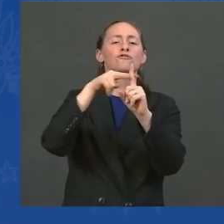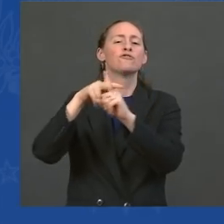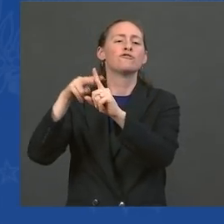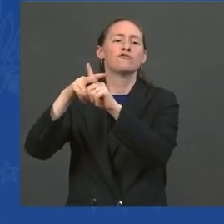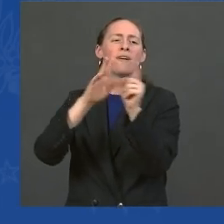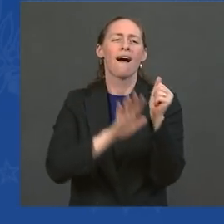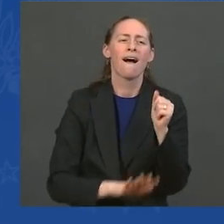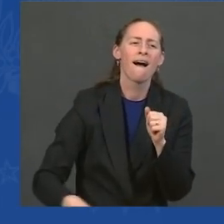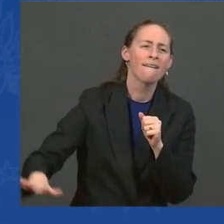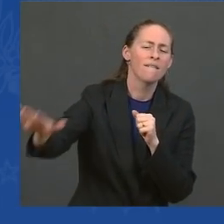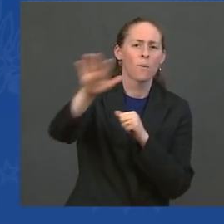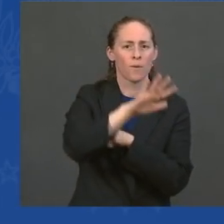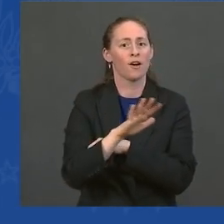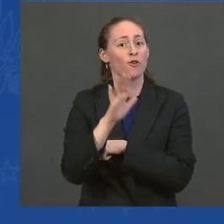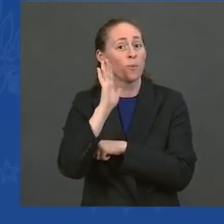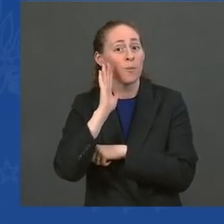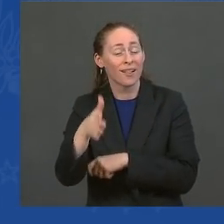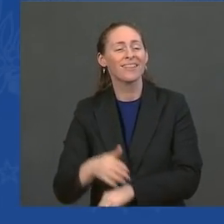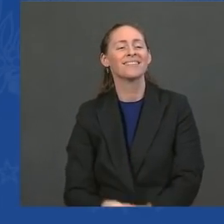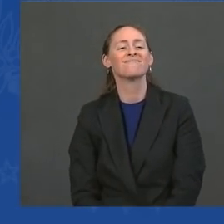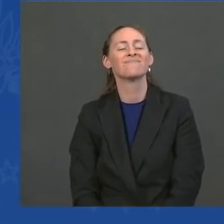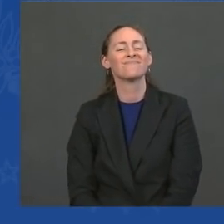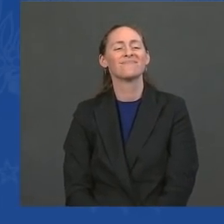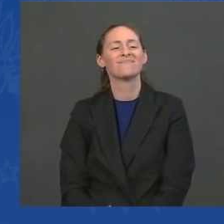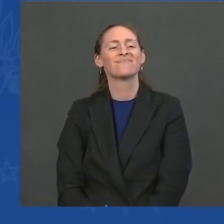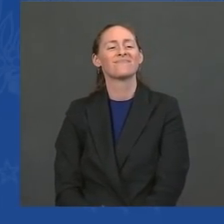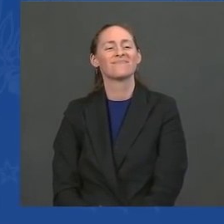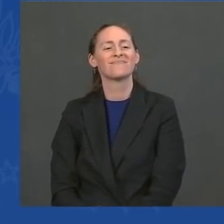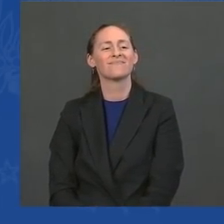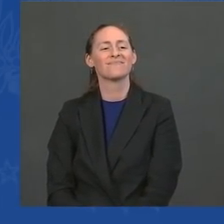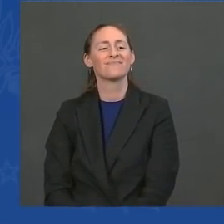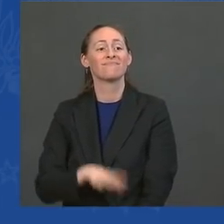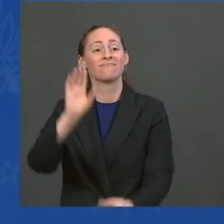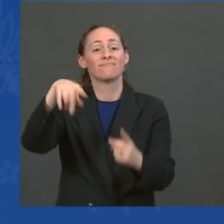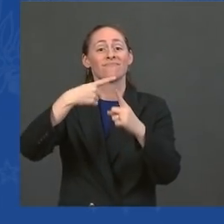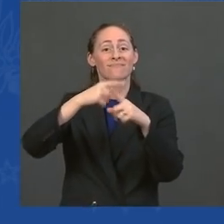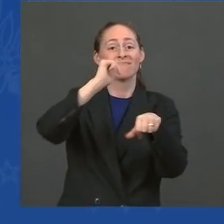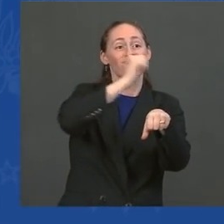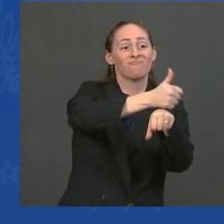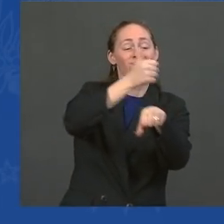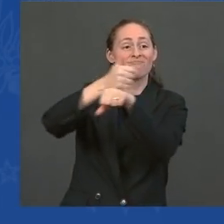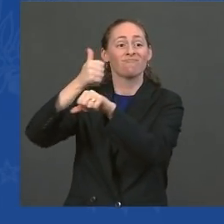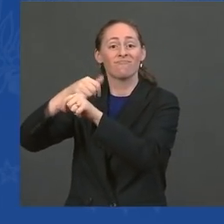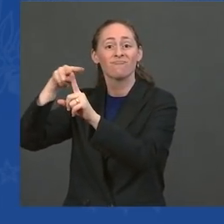And, by the way, parenthetically, when you build a charging station, it's like back in the day when my grandpop worked